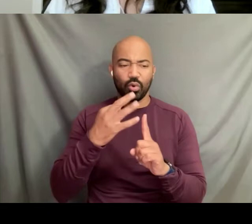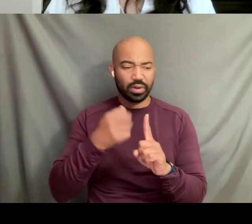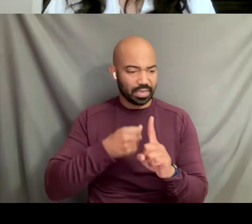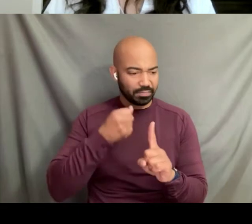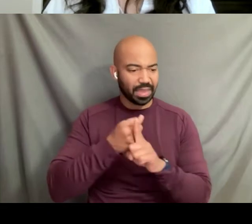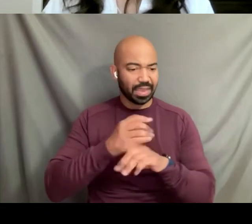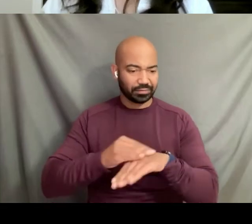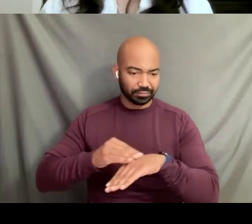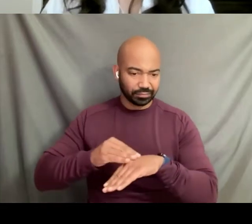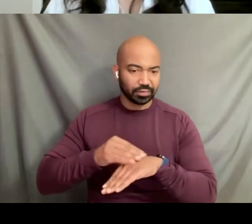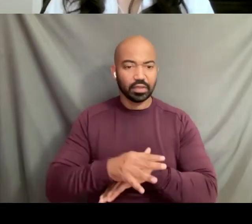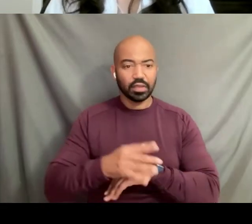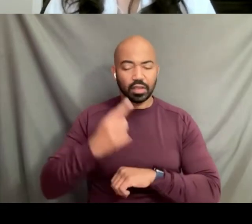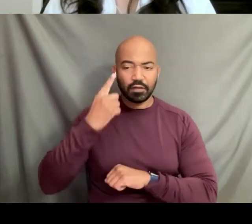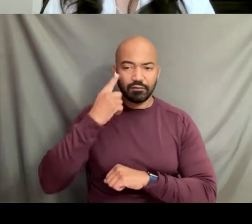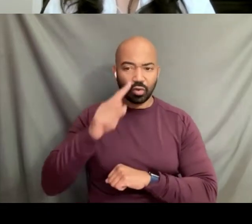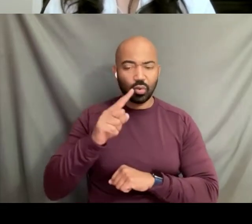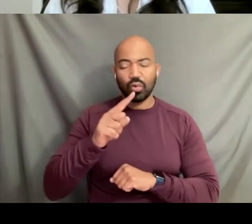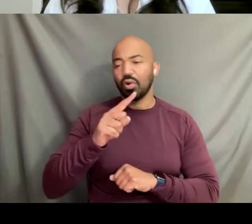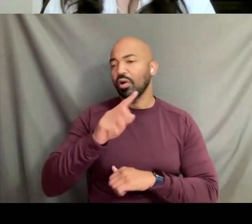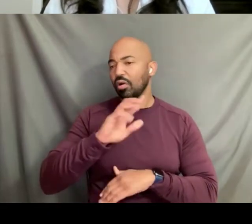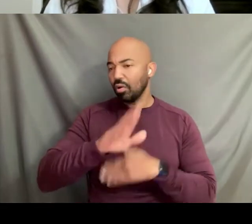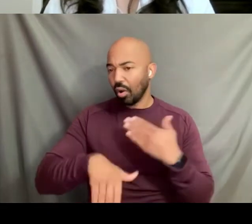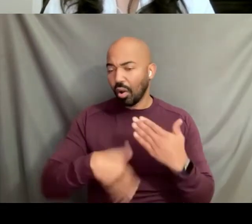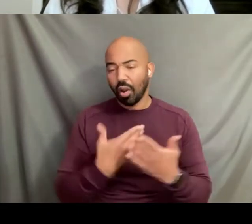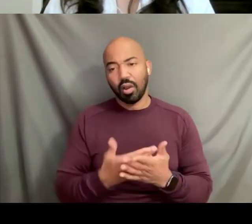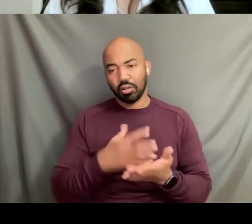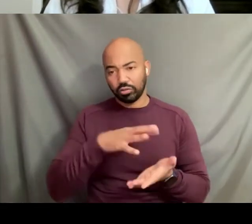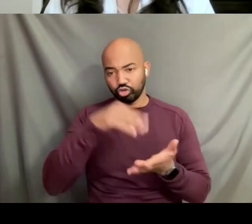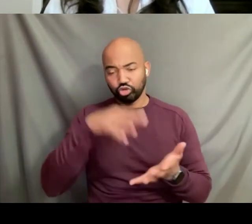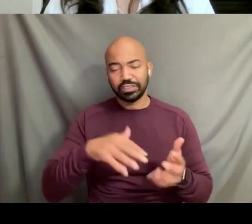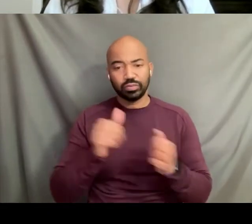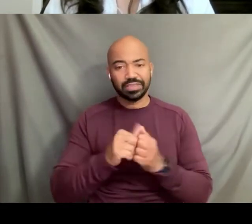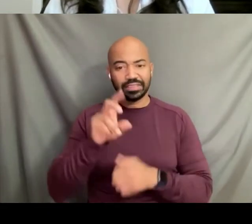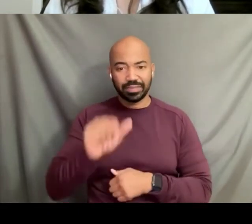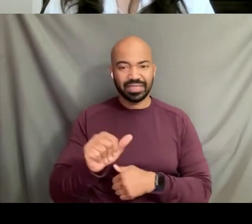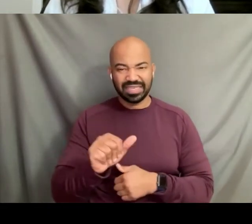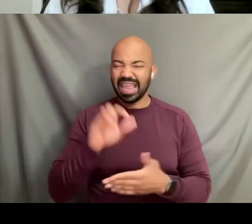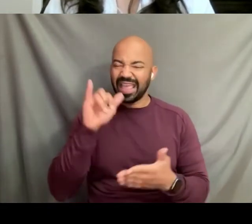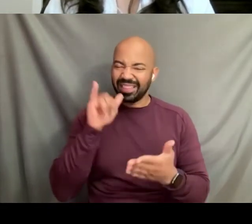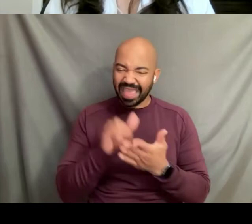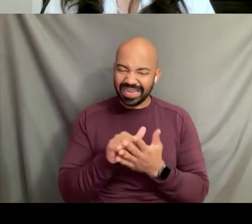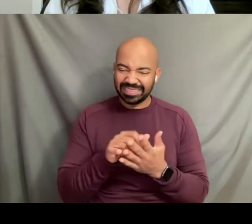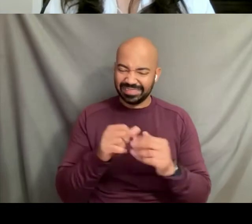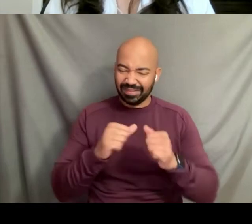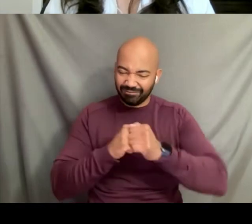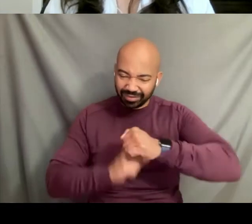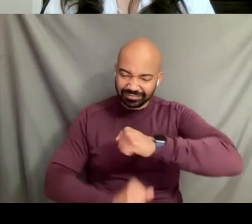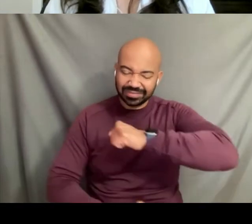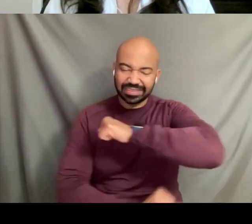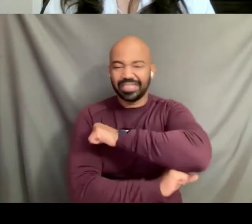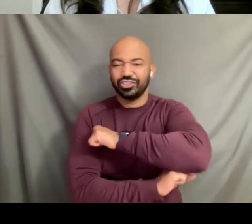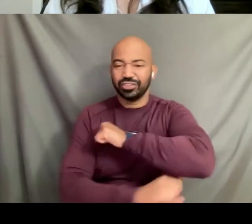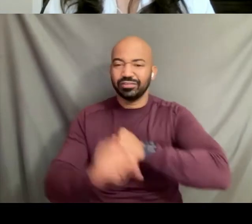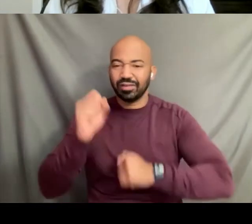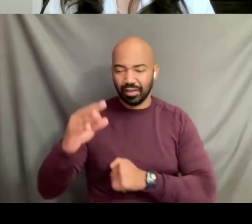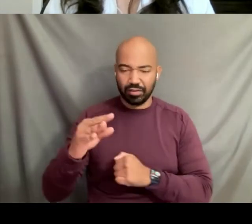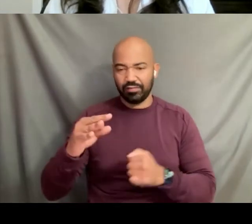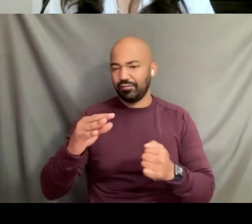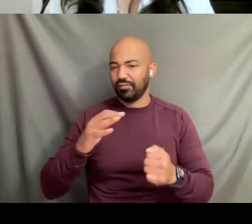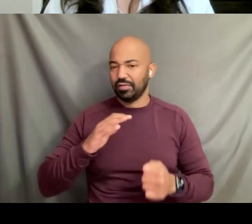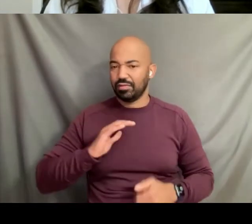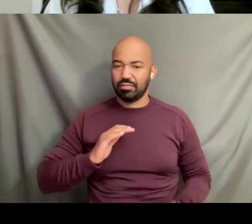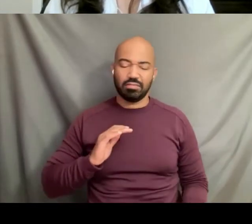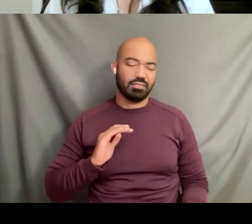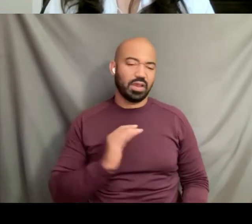in the soil of America, so I never heard about ADA until I'd already gone far with my study,